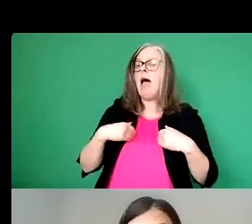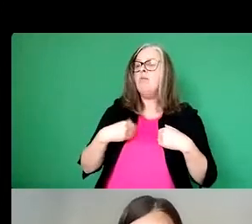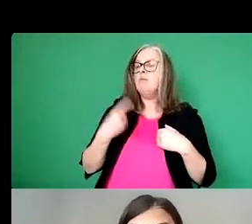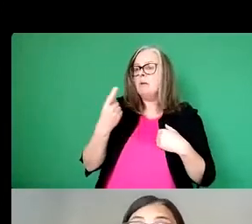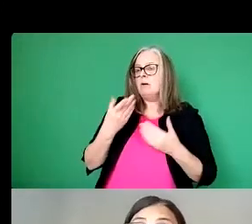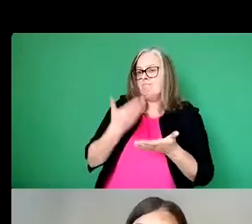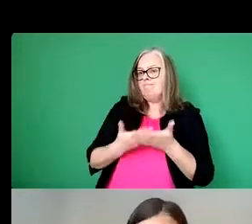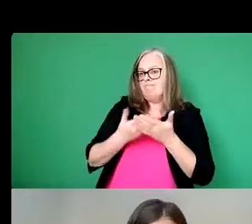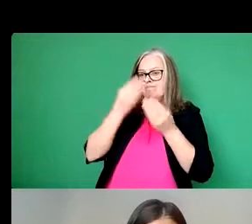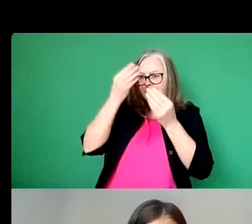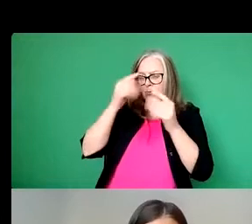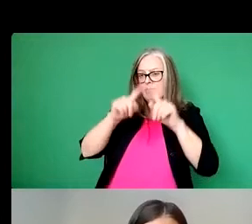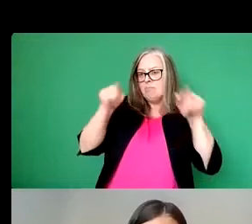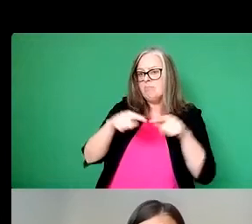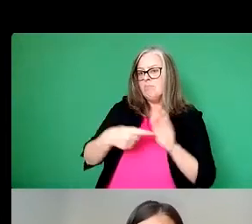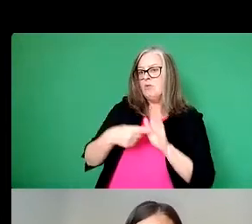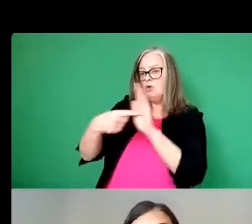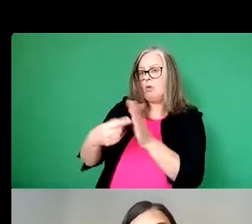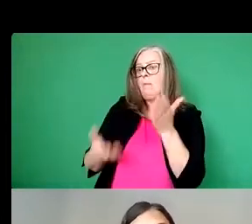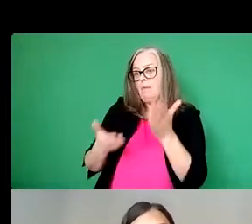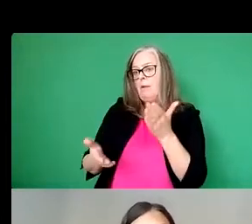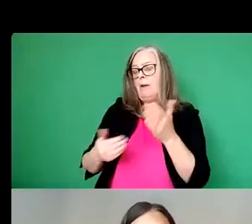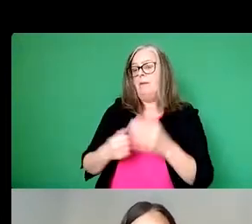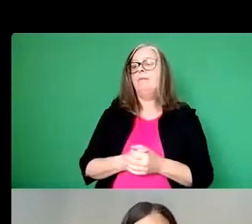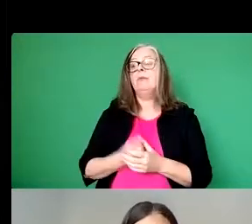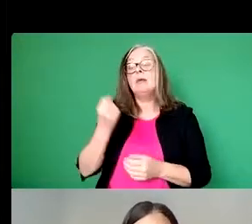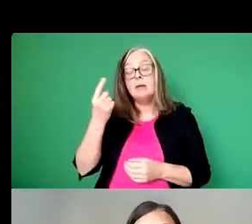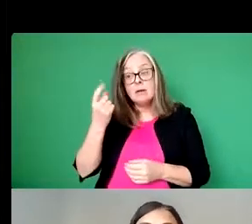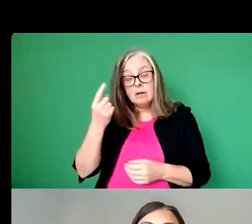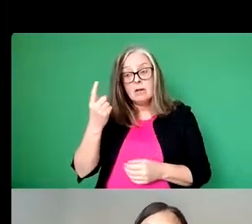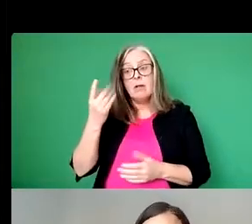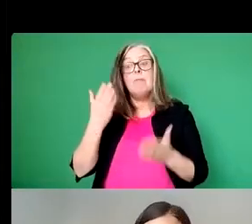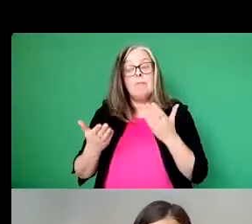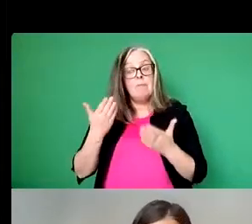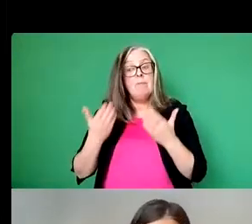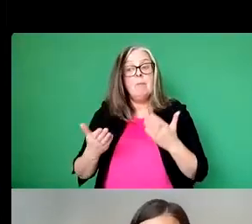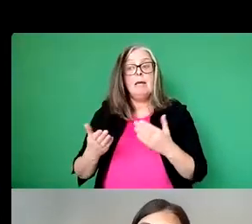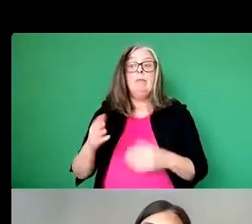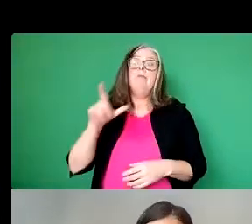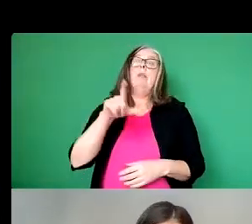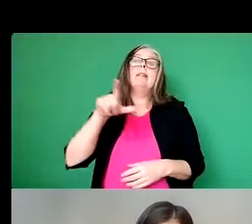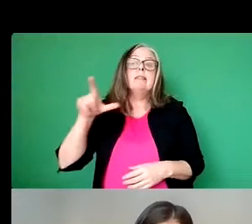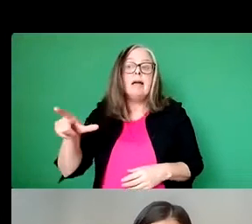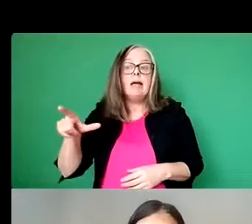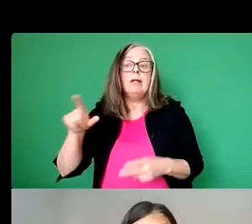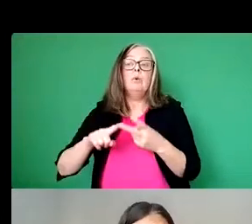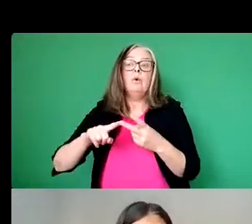it to a service provider and although it may be reasonable for landlords or employers to request